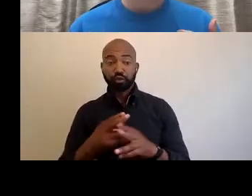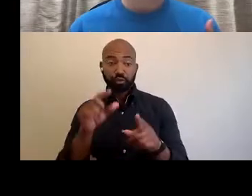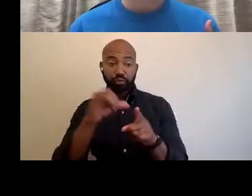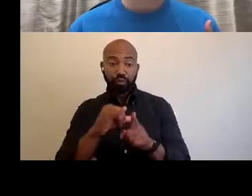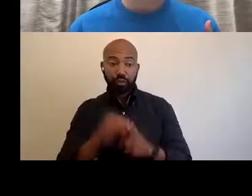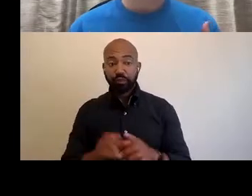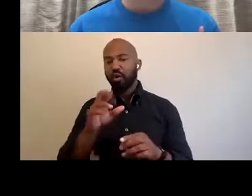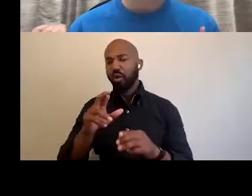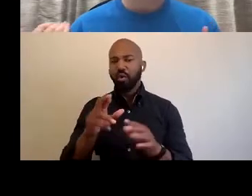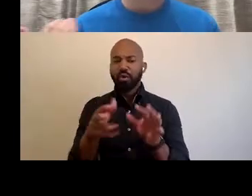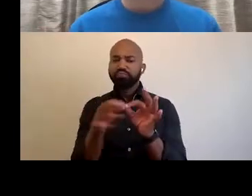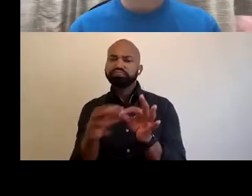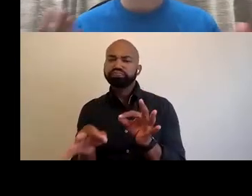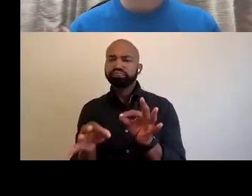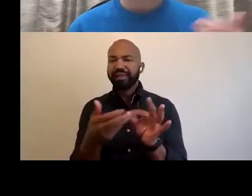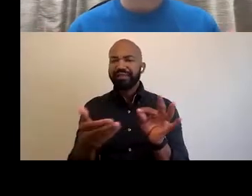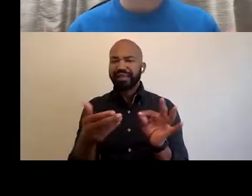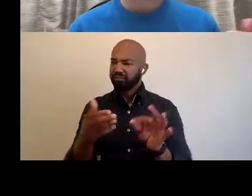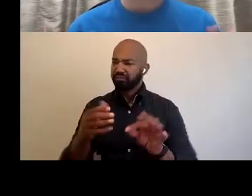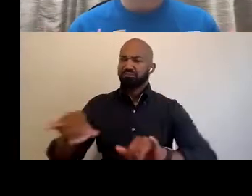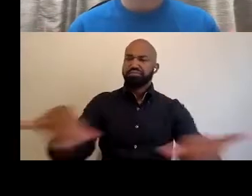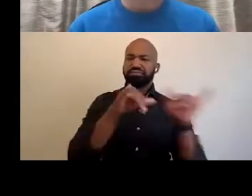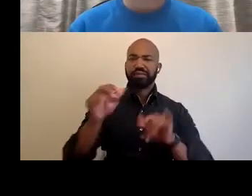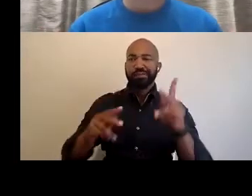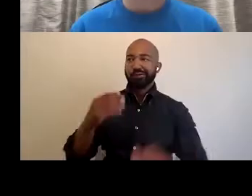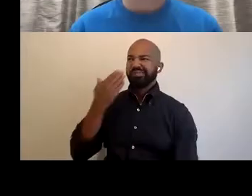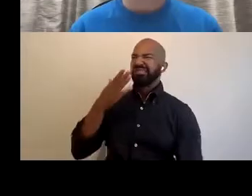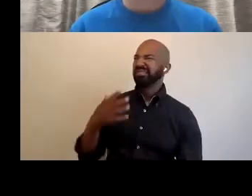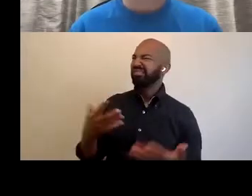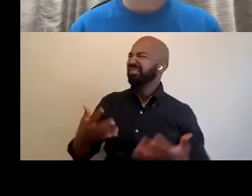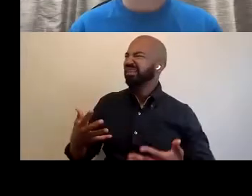that might not be well-socialized anywhere outside of a clinic setting.